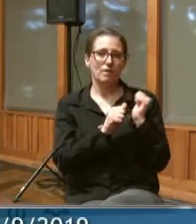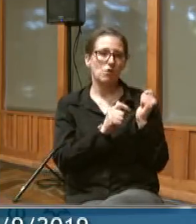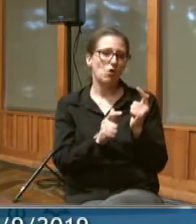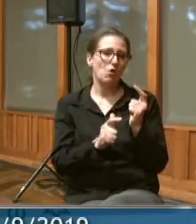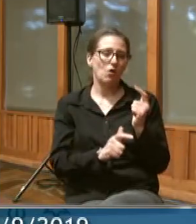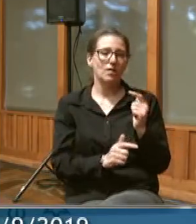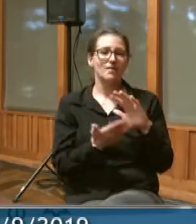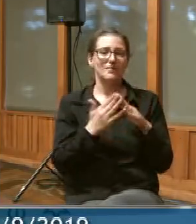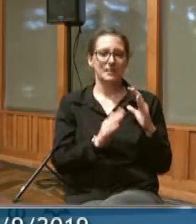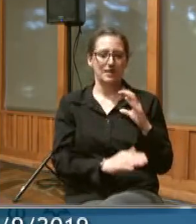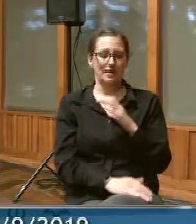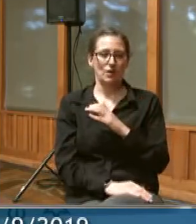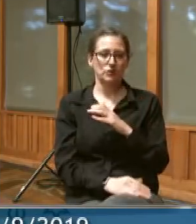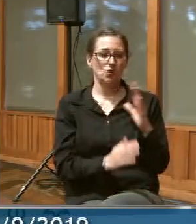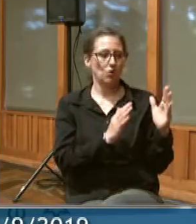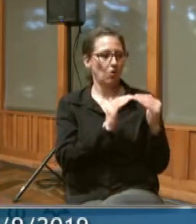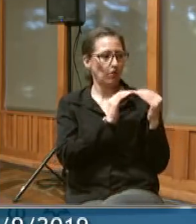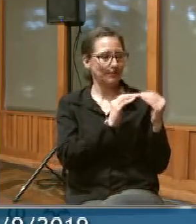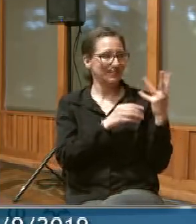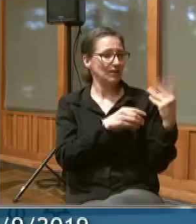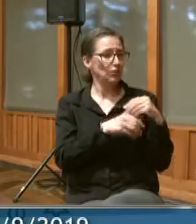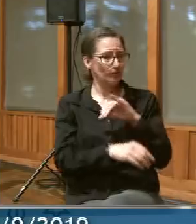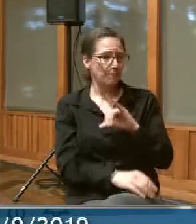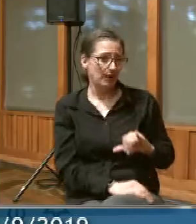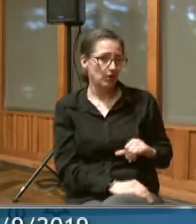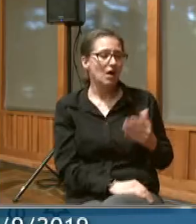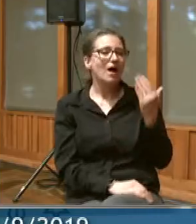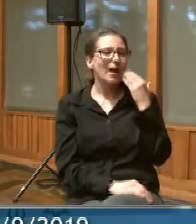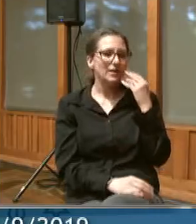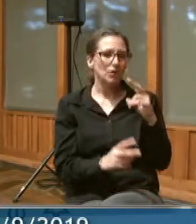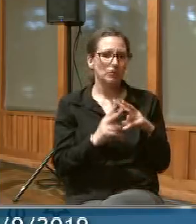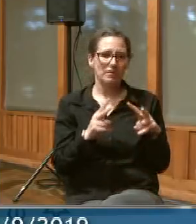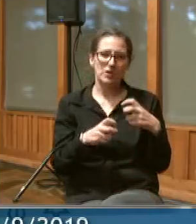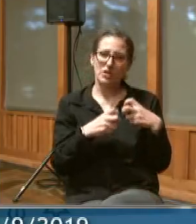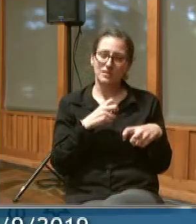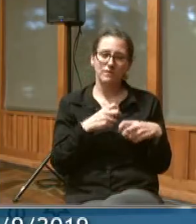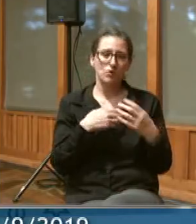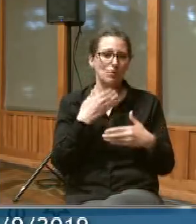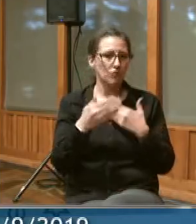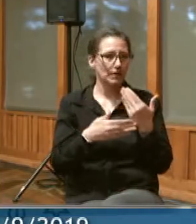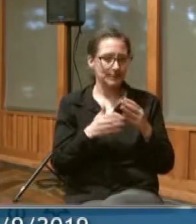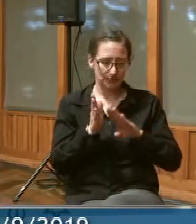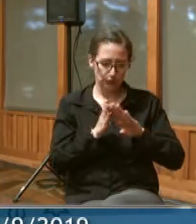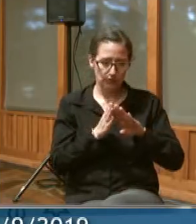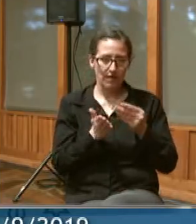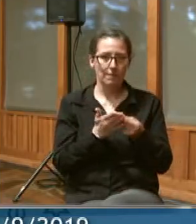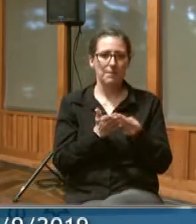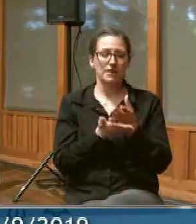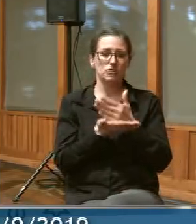AN OPPORTUNITY TO WEIGH IN. FIRST LET ME JUST SAY THAT I GREATLY APPRECIATE THE WORK OF ALL MY COUNCIL COLLEAGUES